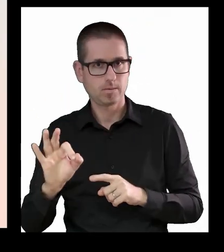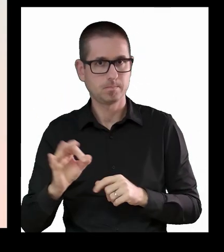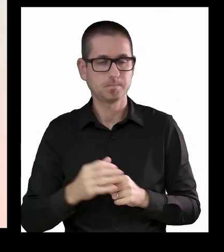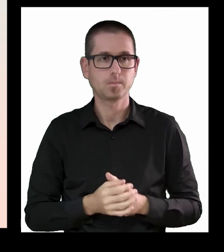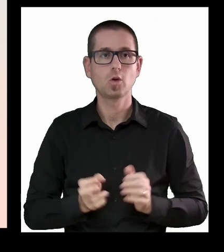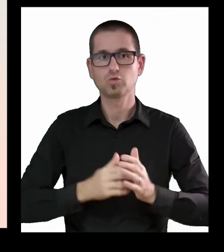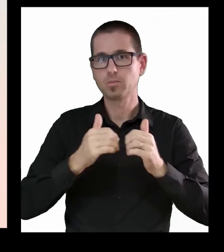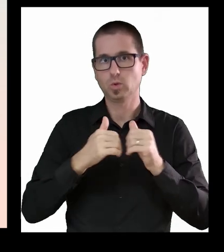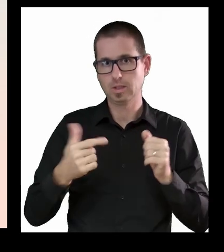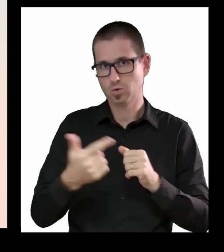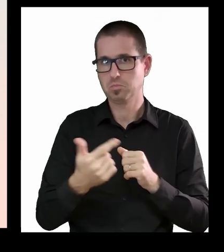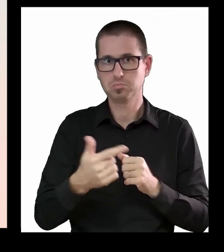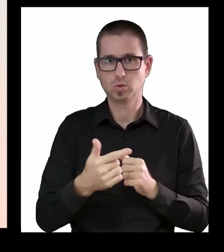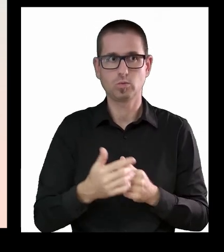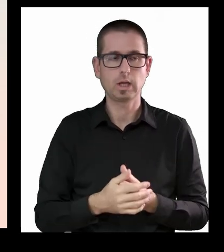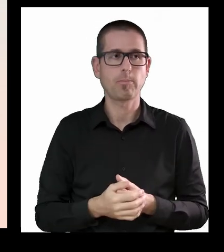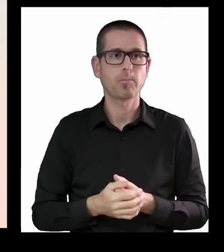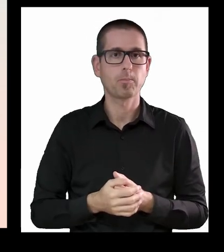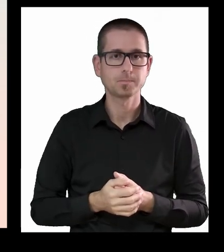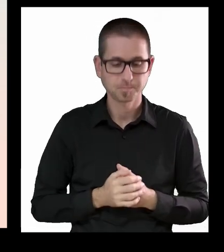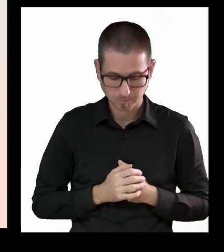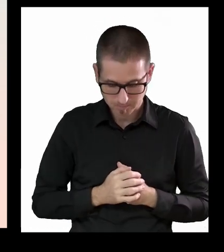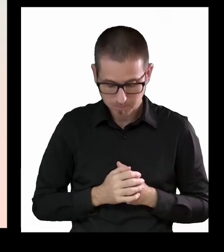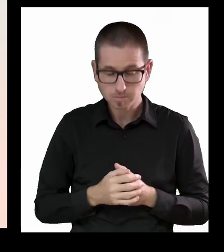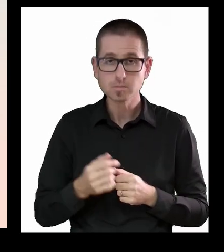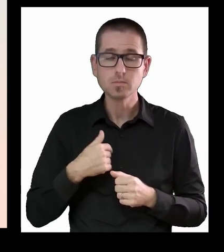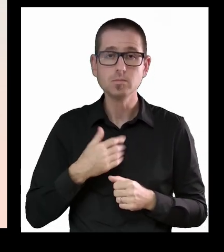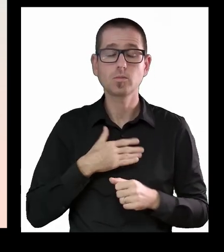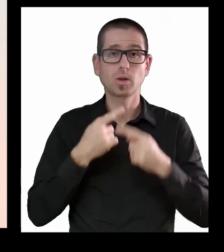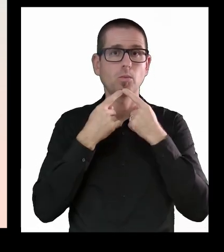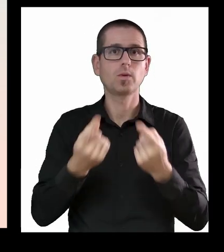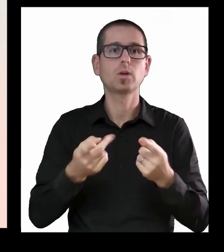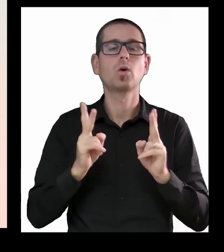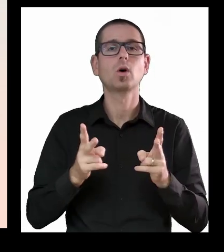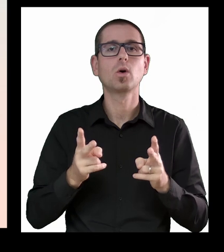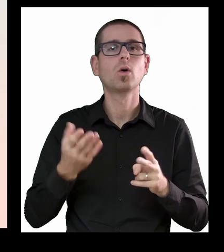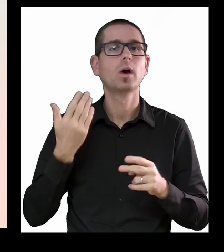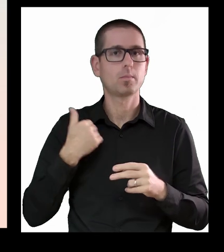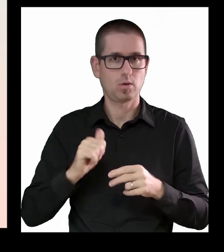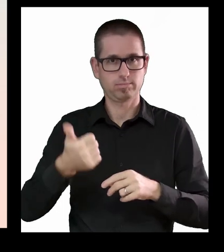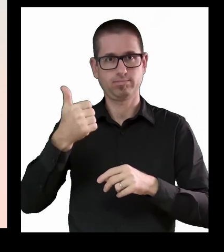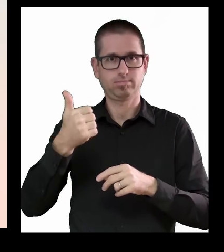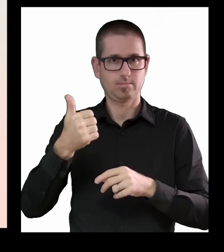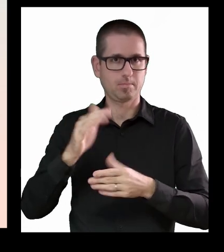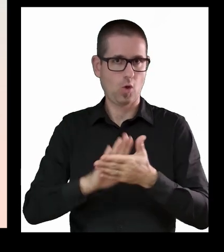most of them. So let me tell you how was the piloting process? First of all,